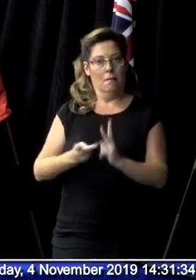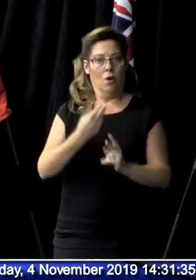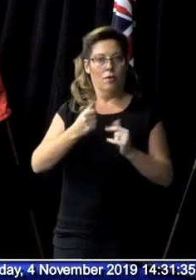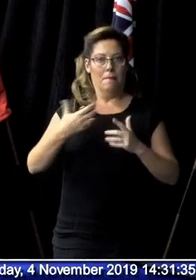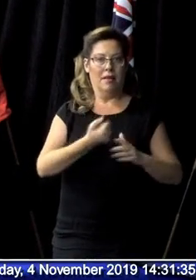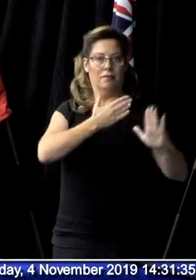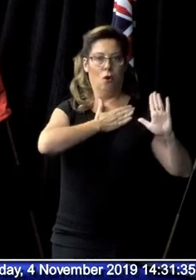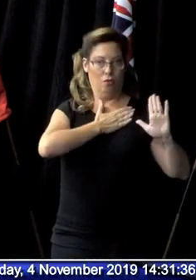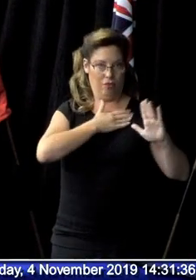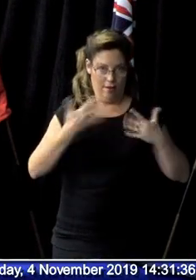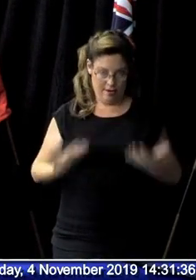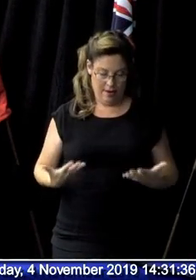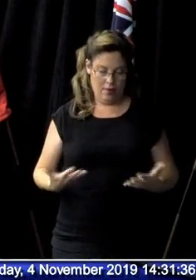or affirmation as you wish. Thank you.